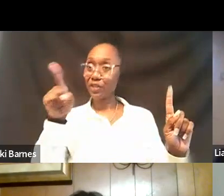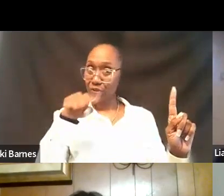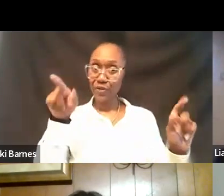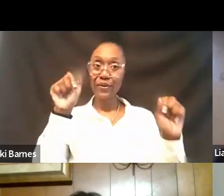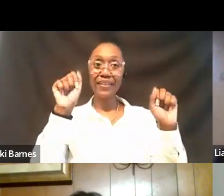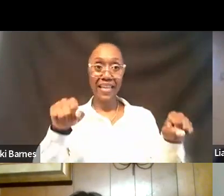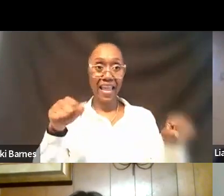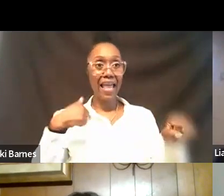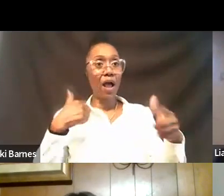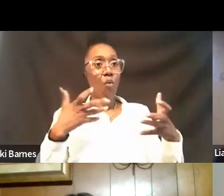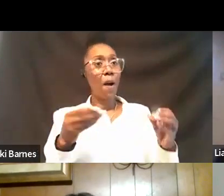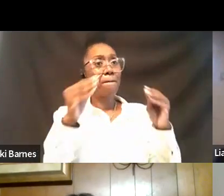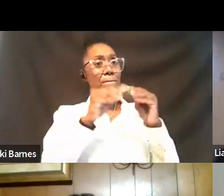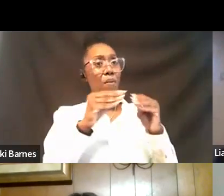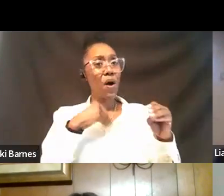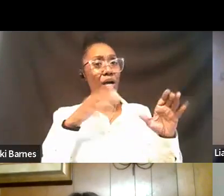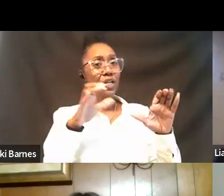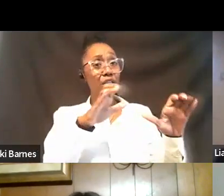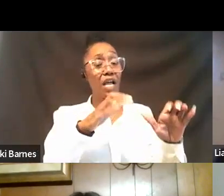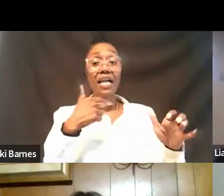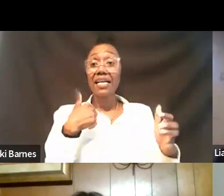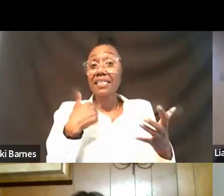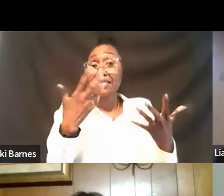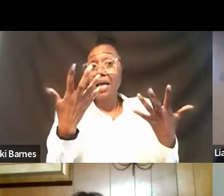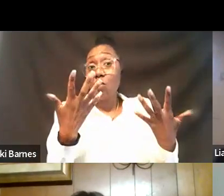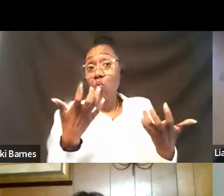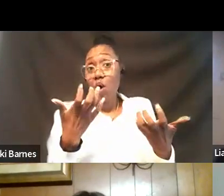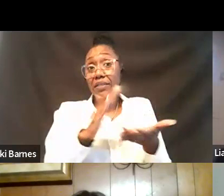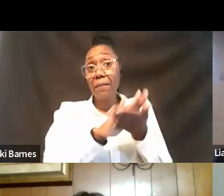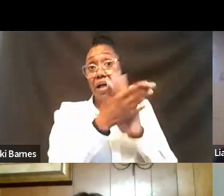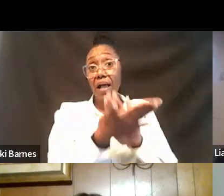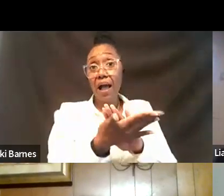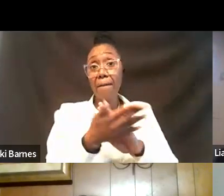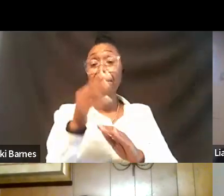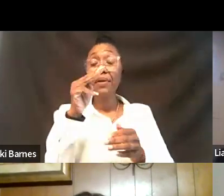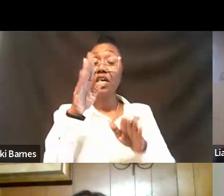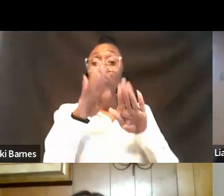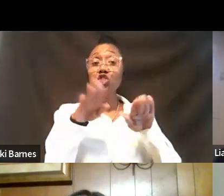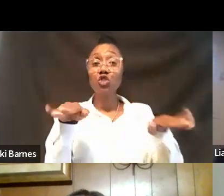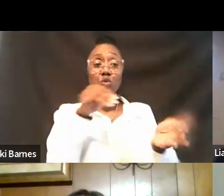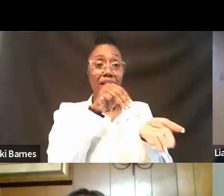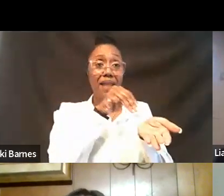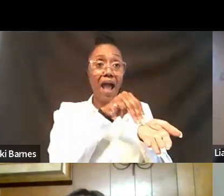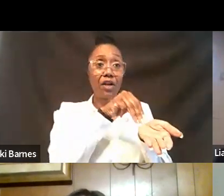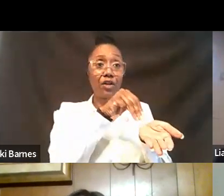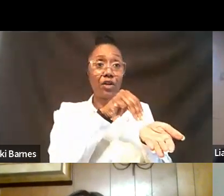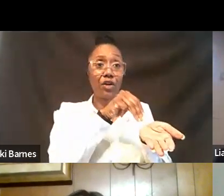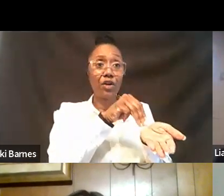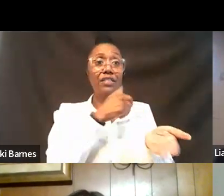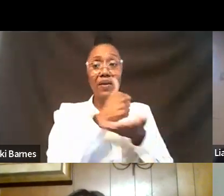Like become a pediatrician and help kids like myself.